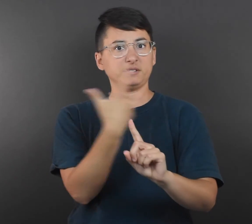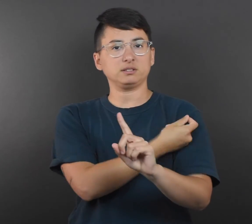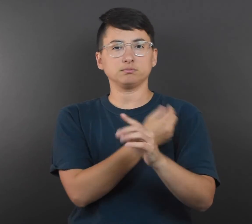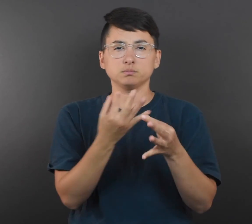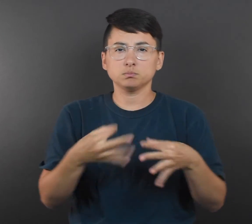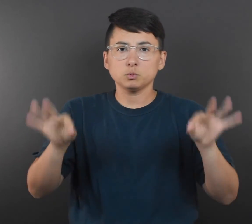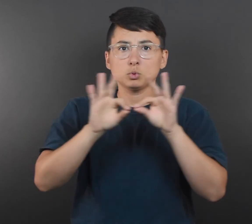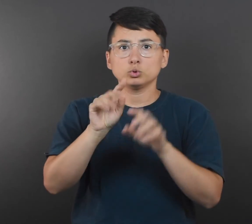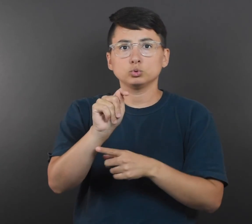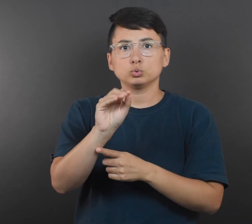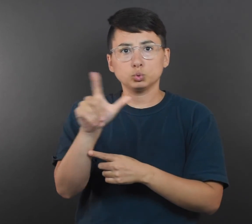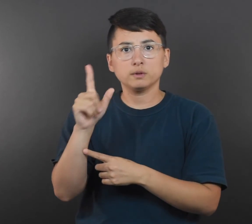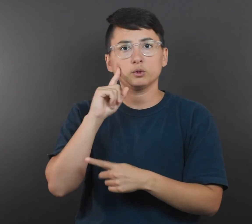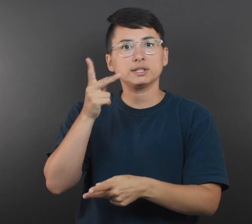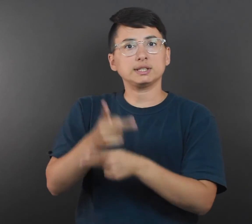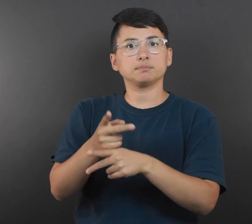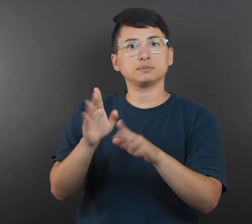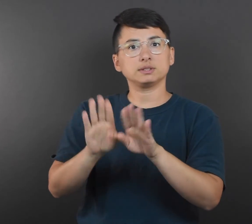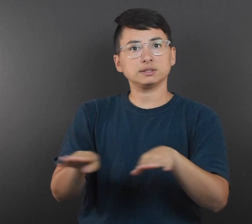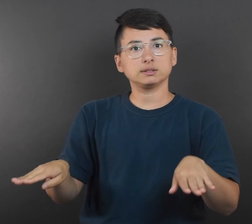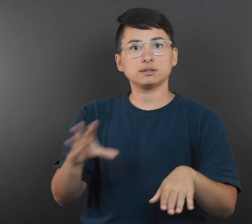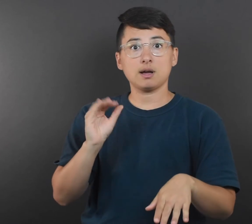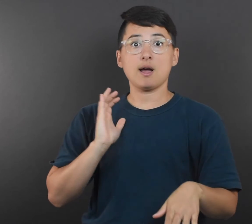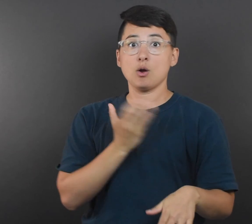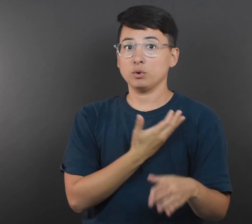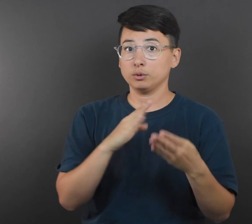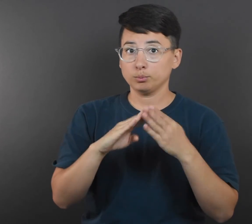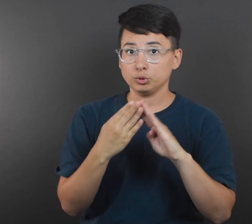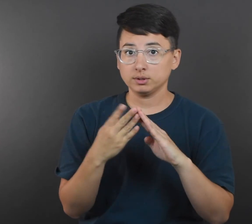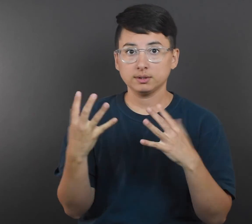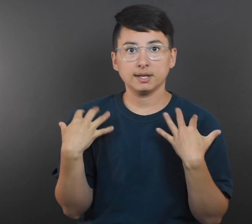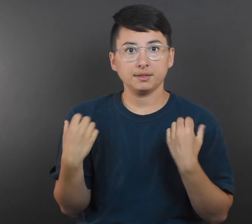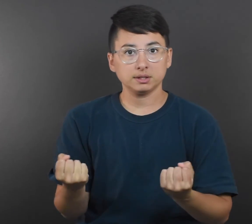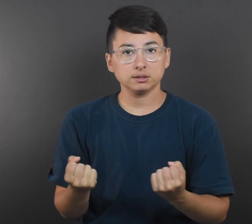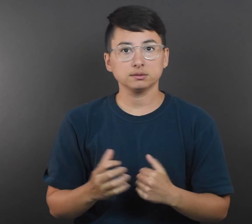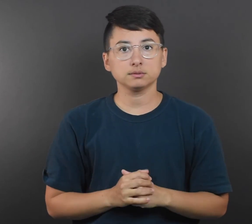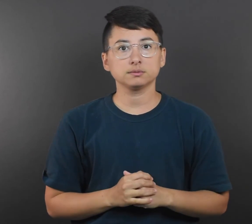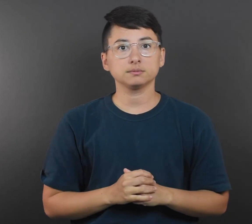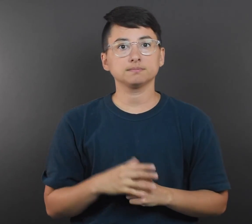of Family Physicians. “Please connect with your health care provider to discuss your